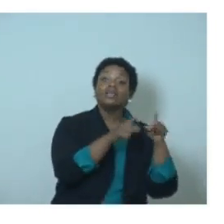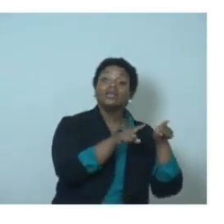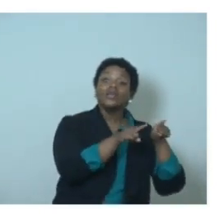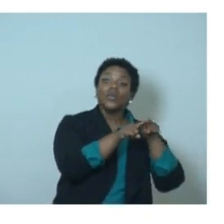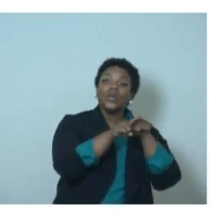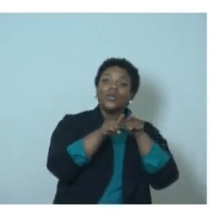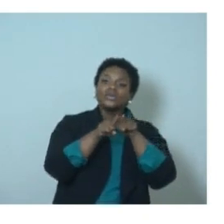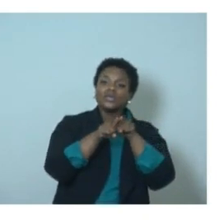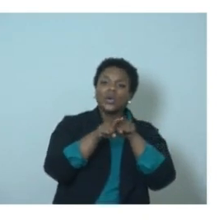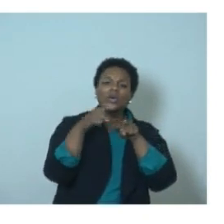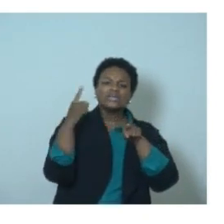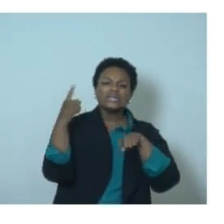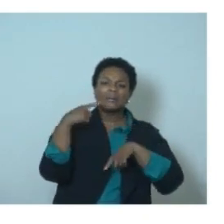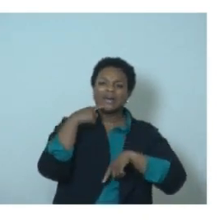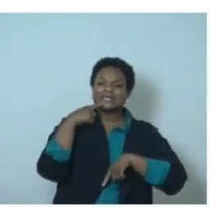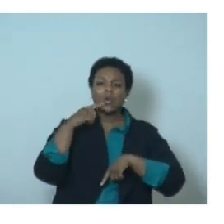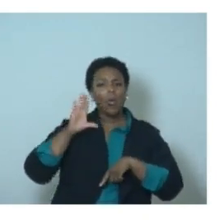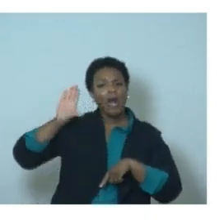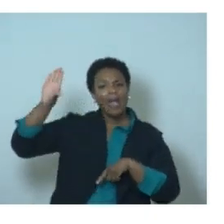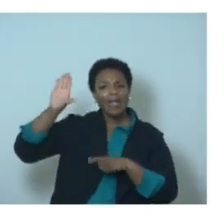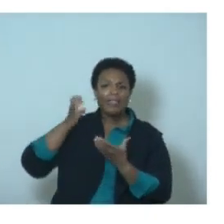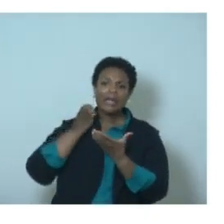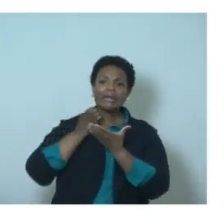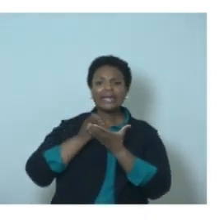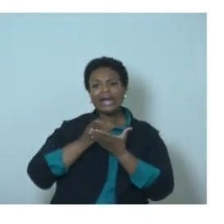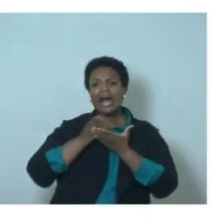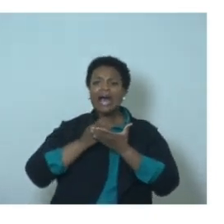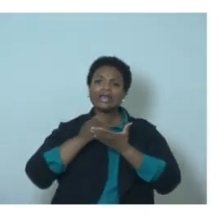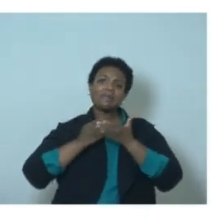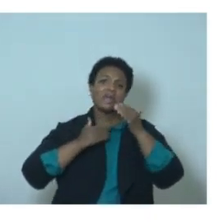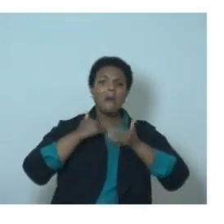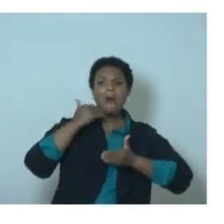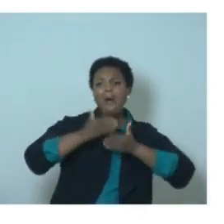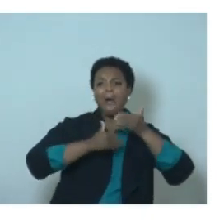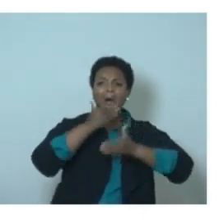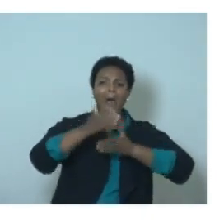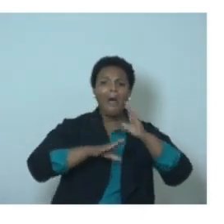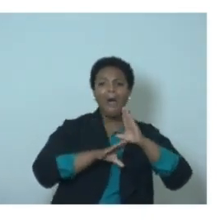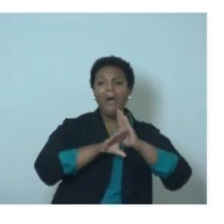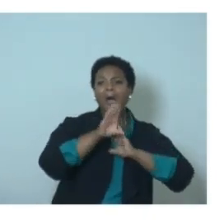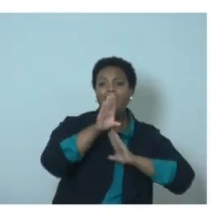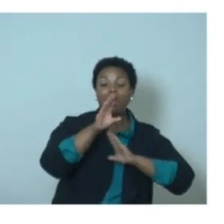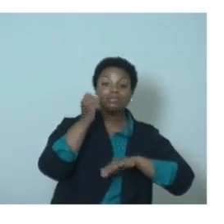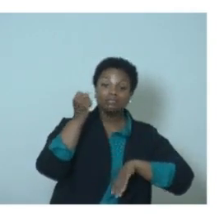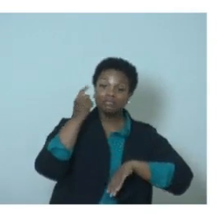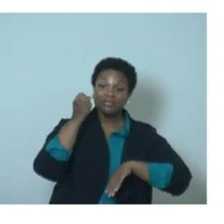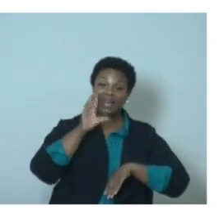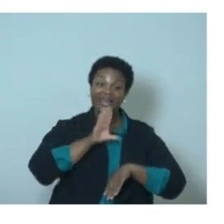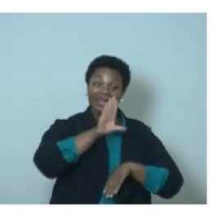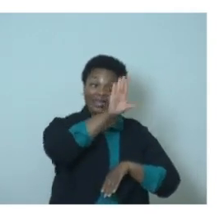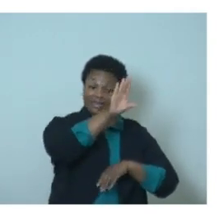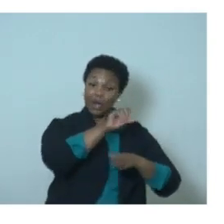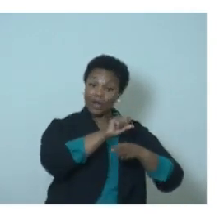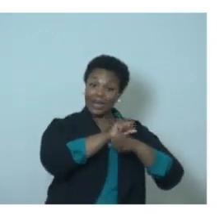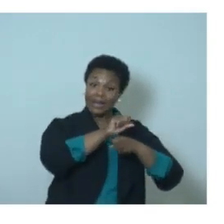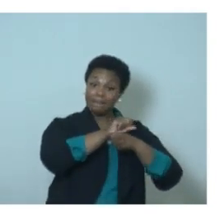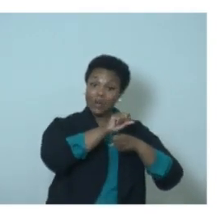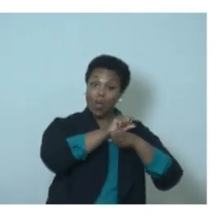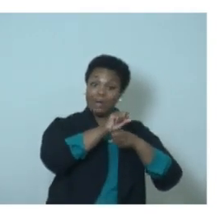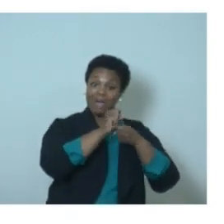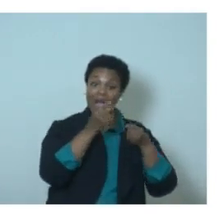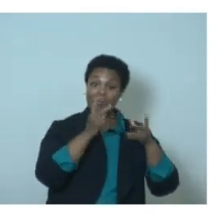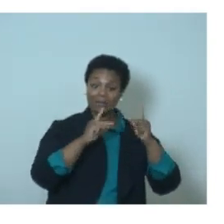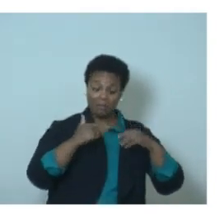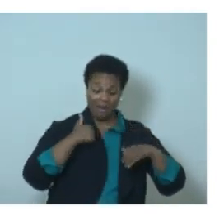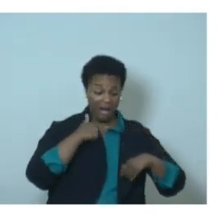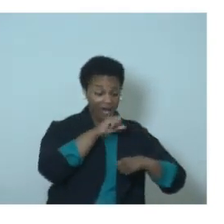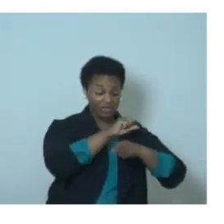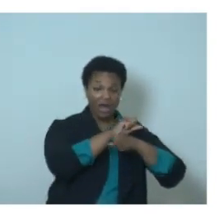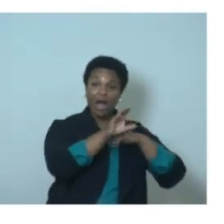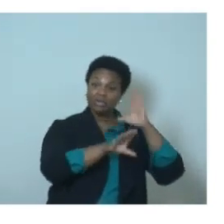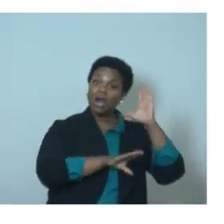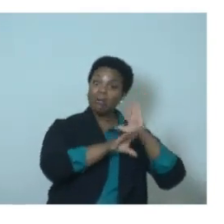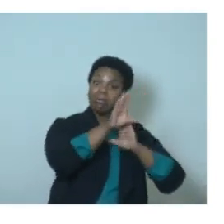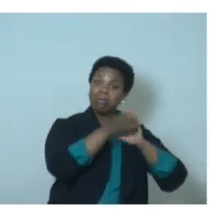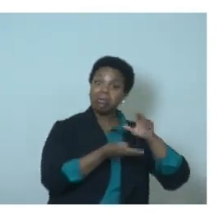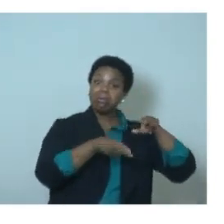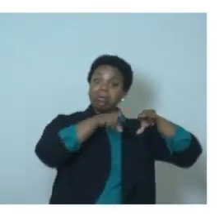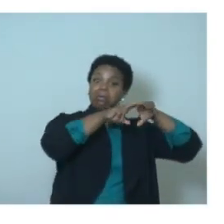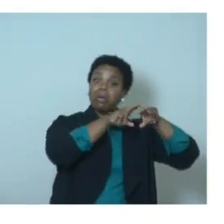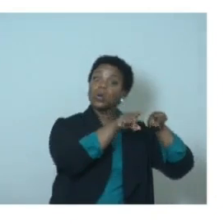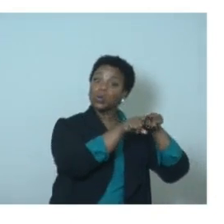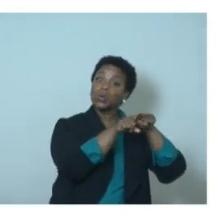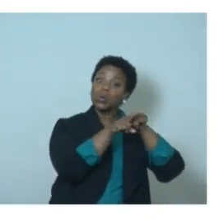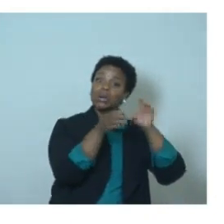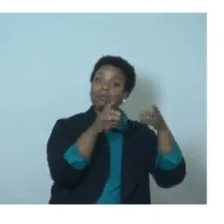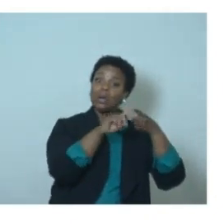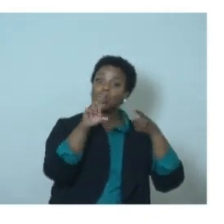AND MORE THAN DOUBLE YOU MEXICO SO MUCH HIGHER CASE FATALITY RATE AND THEN ON THIS IDEA THAT THE ECONOMY REALLY KEPT GOING THEIR EMPLOYMENT RATES SKYROCKETED AS WELL DESPITE, NOT